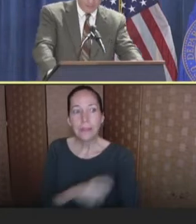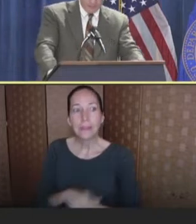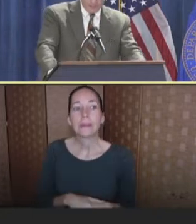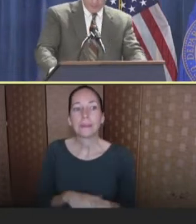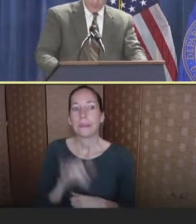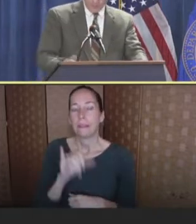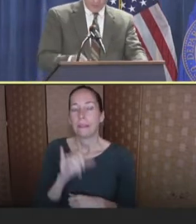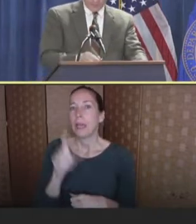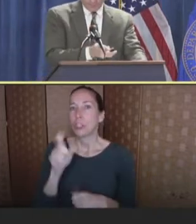efforts.